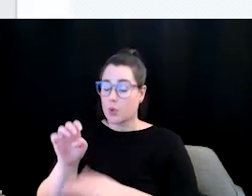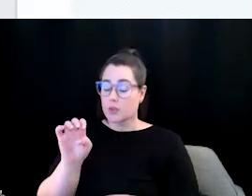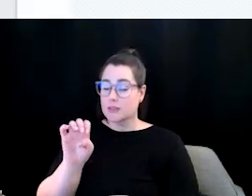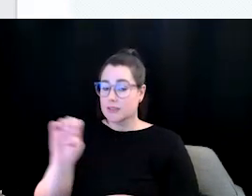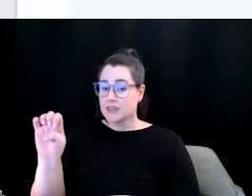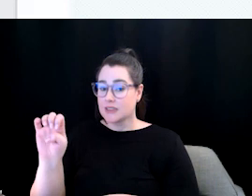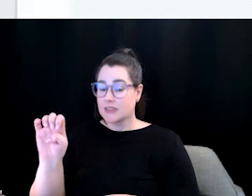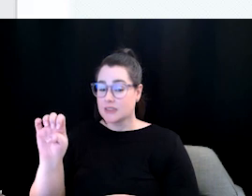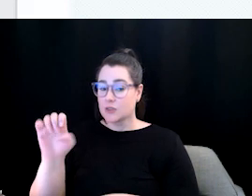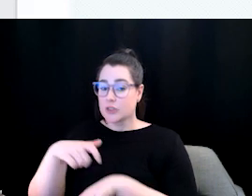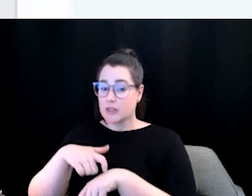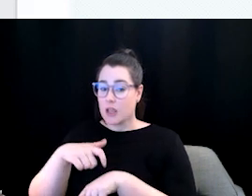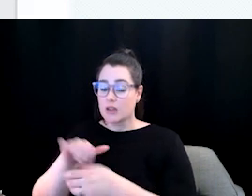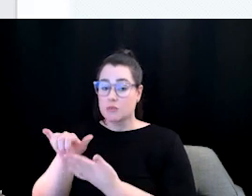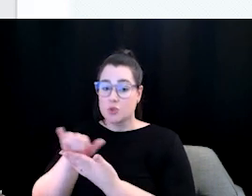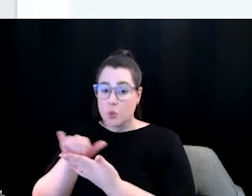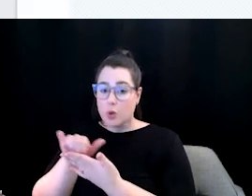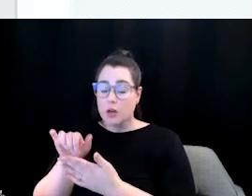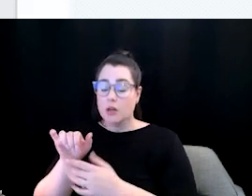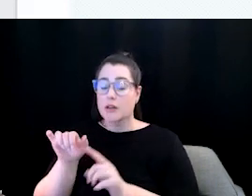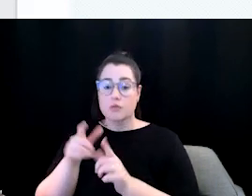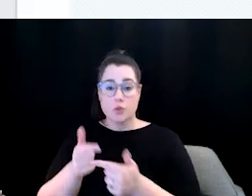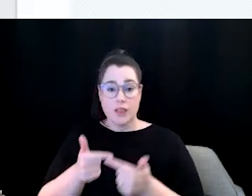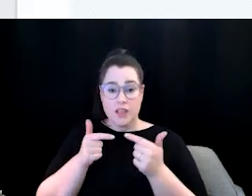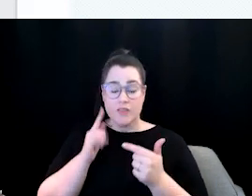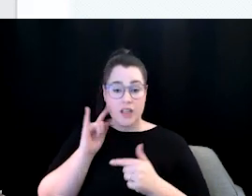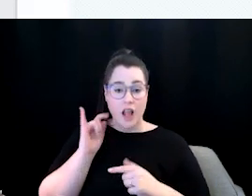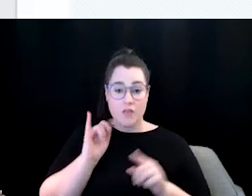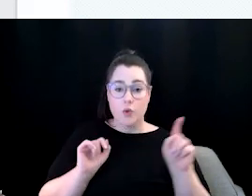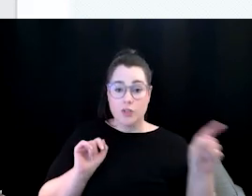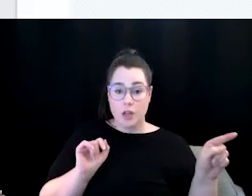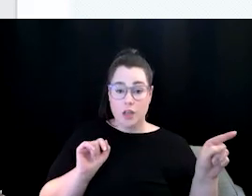regardless of where you, as the person clicking the button, are in the world.